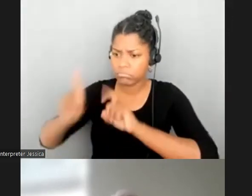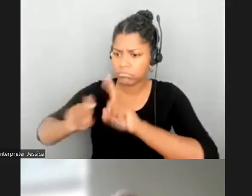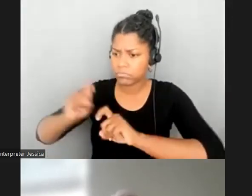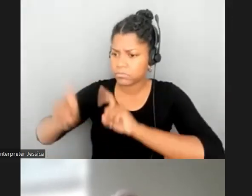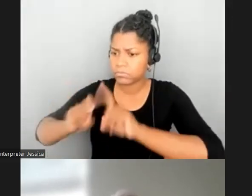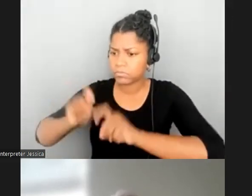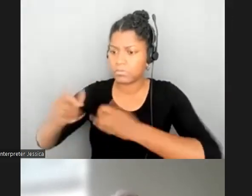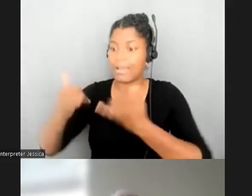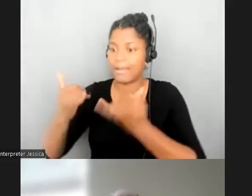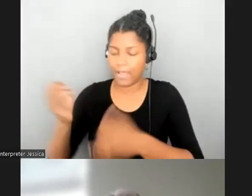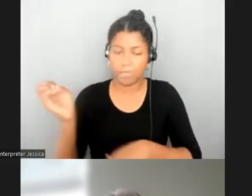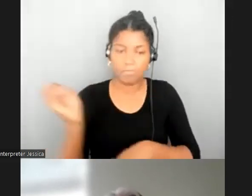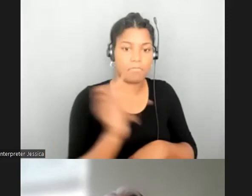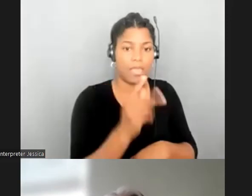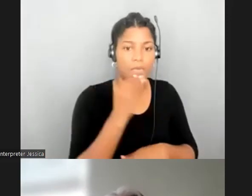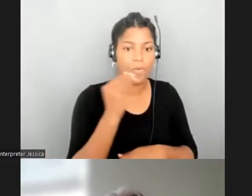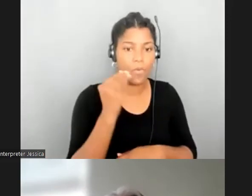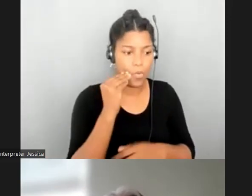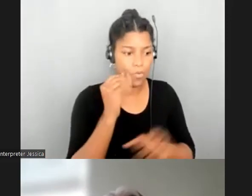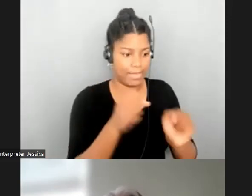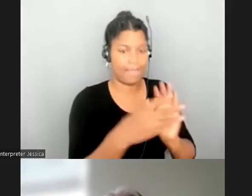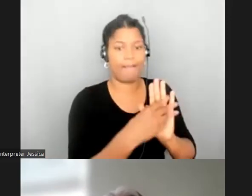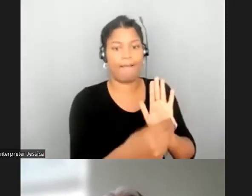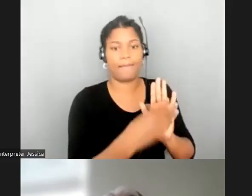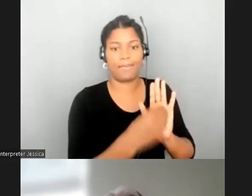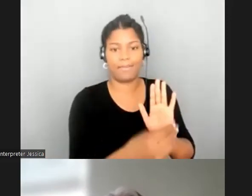was able to say, I am the agency that solves a problem for you.